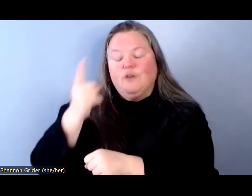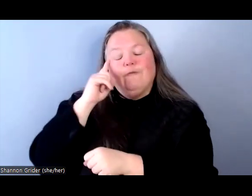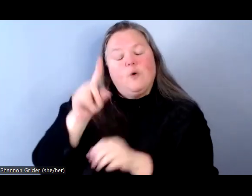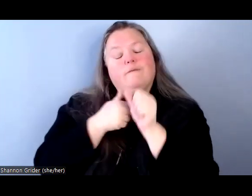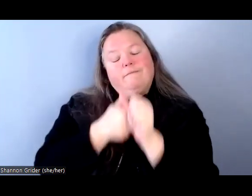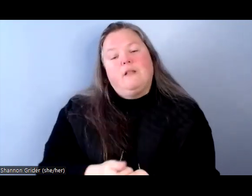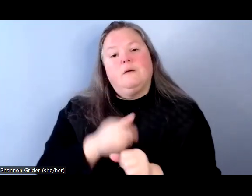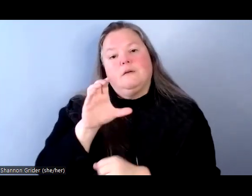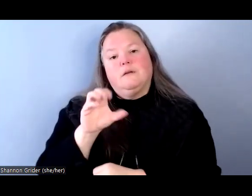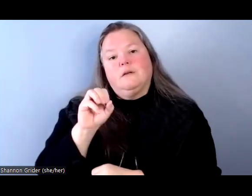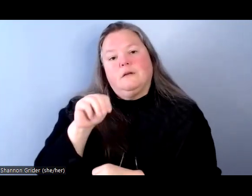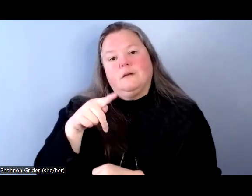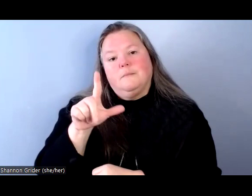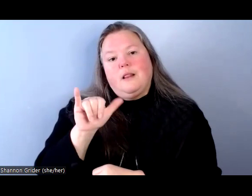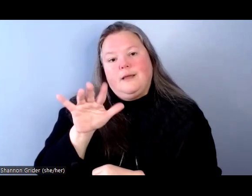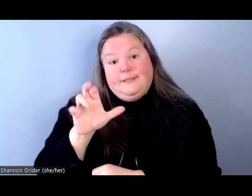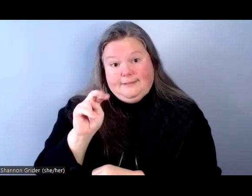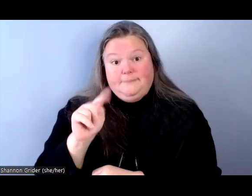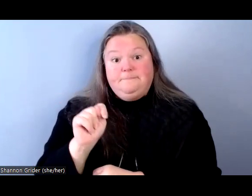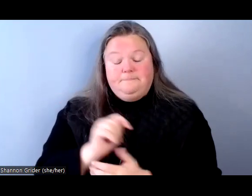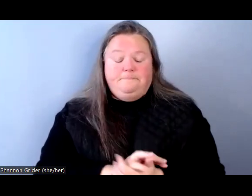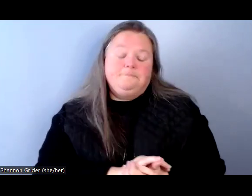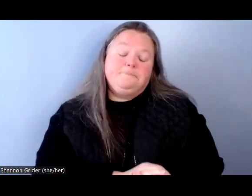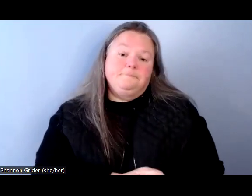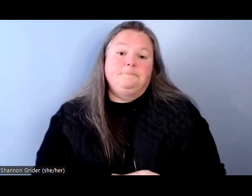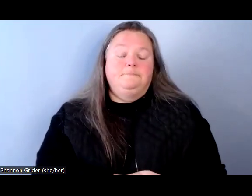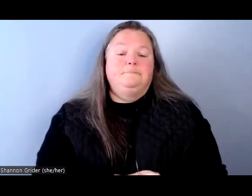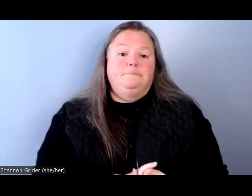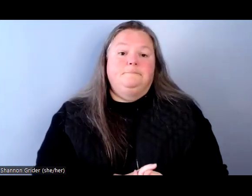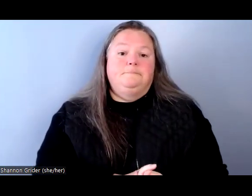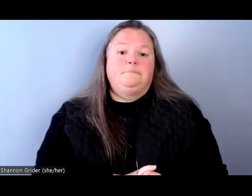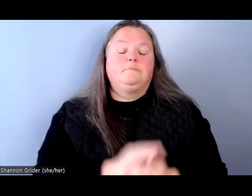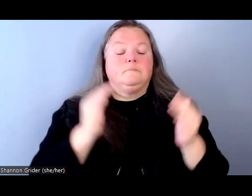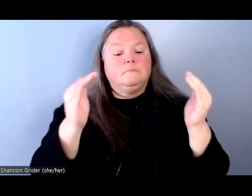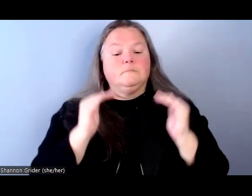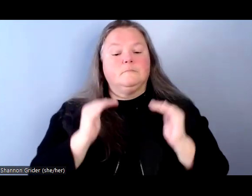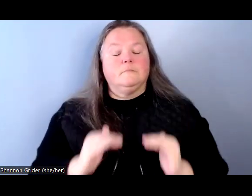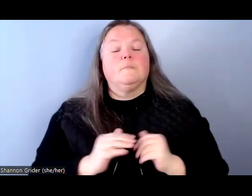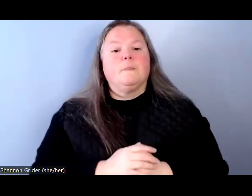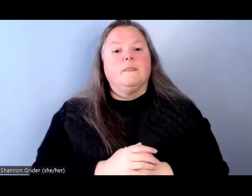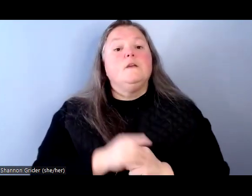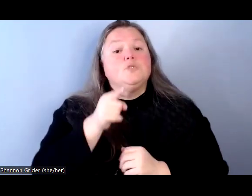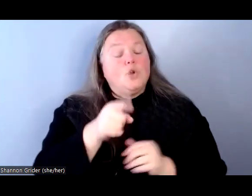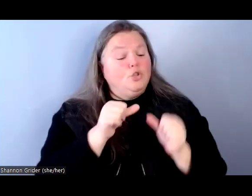remain compliant. The next thing I want to talk to you about is entering